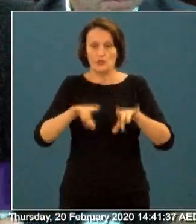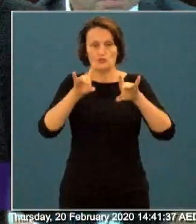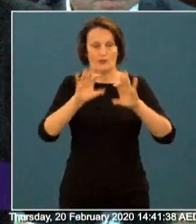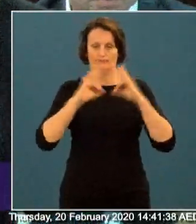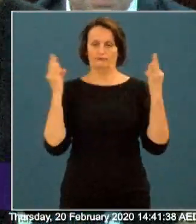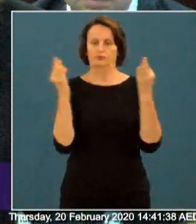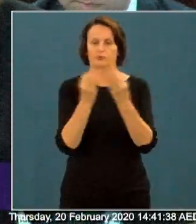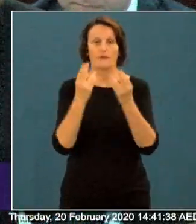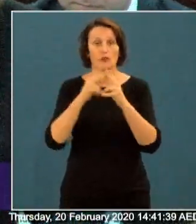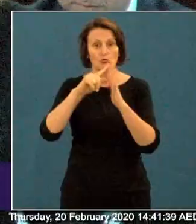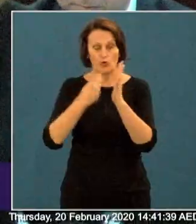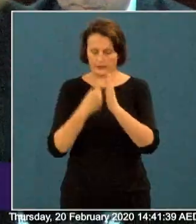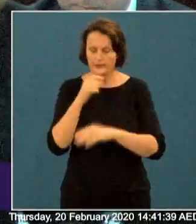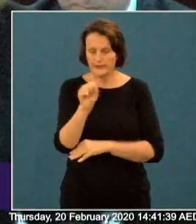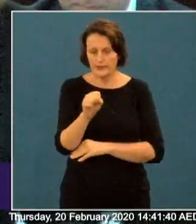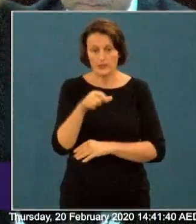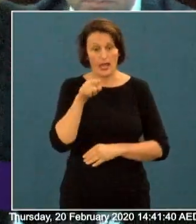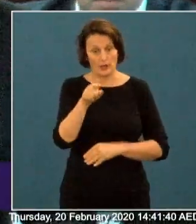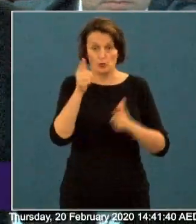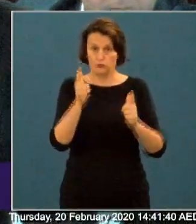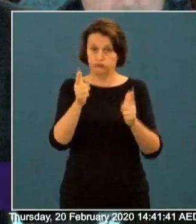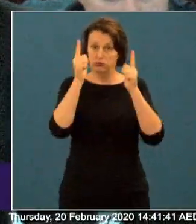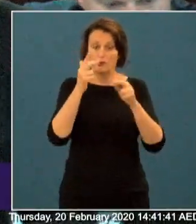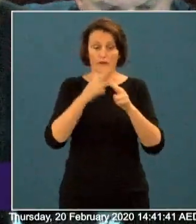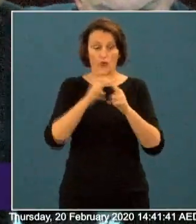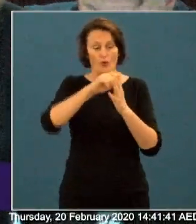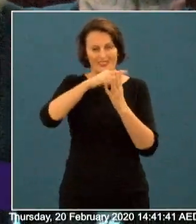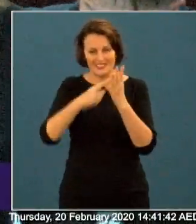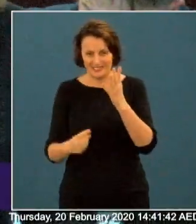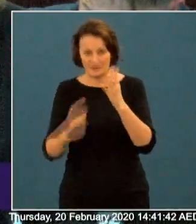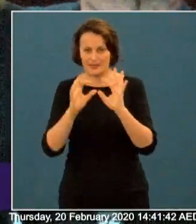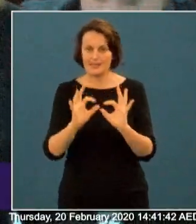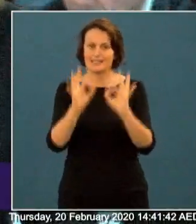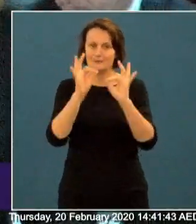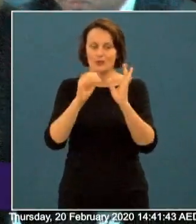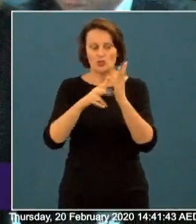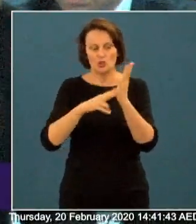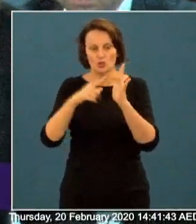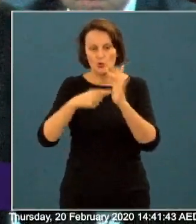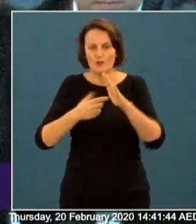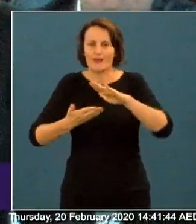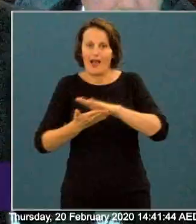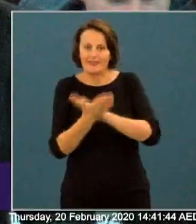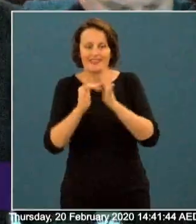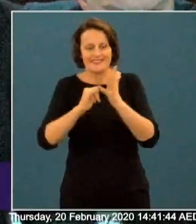And you're the team leader of the Disability Specialist Unit within the Sydney Local Health District? Yes.